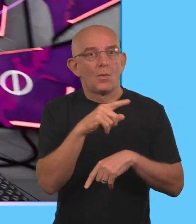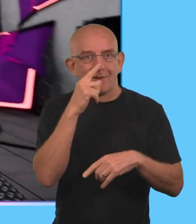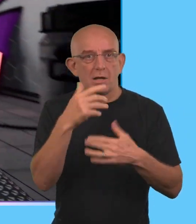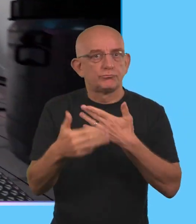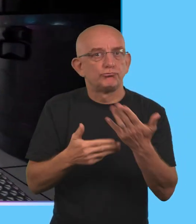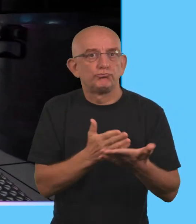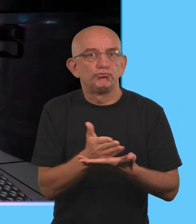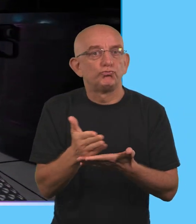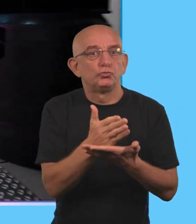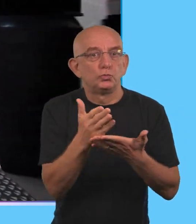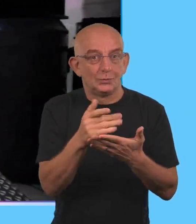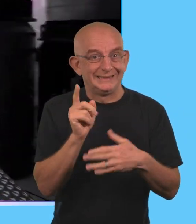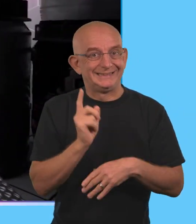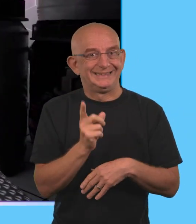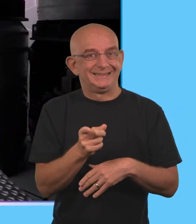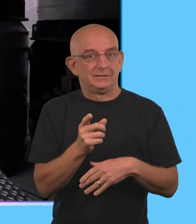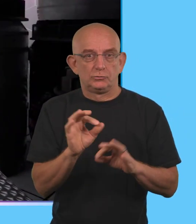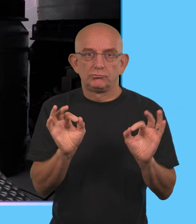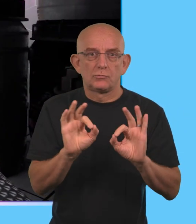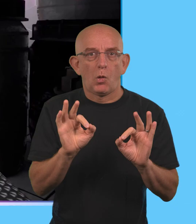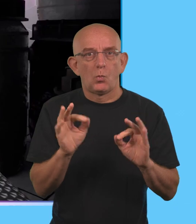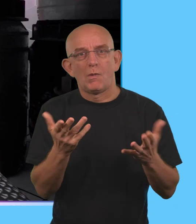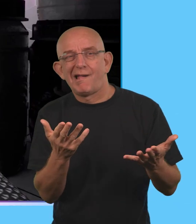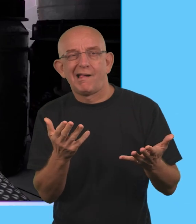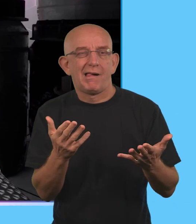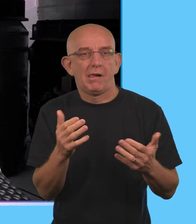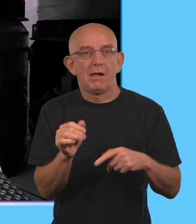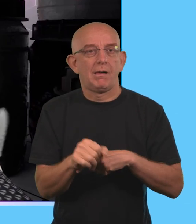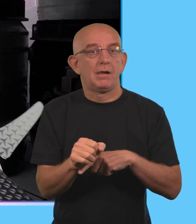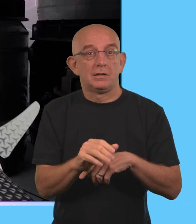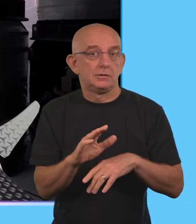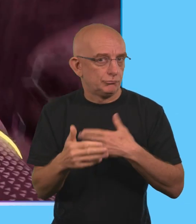every challenge, and every moment of Chroagun 2 without compromise.